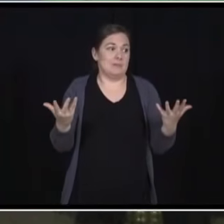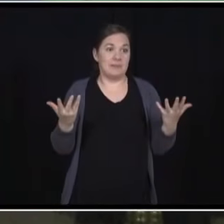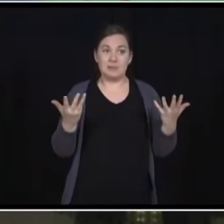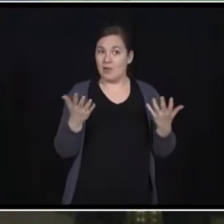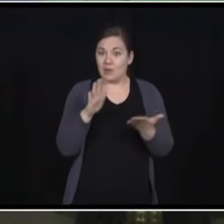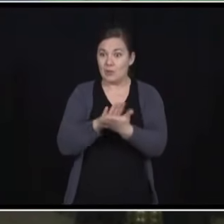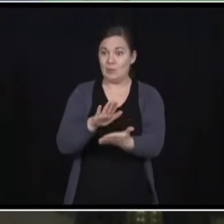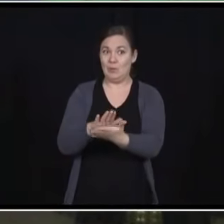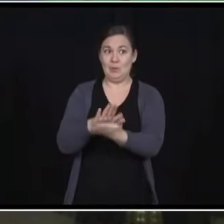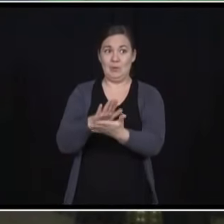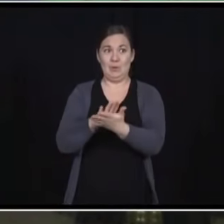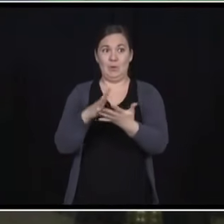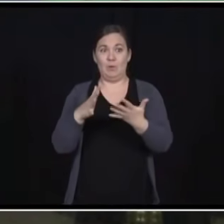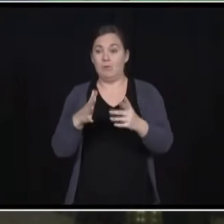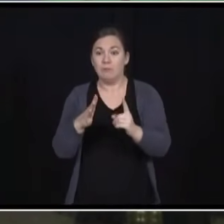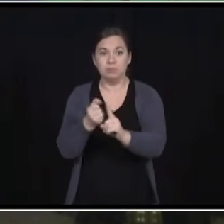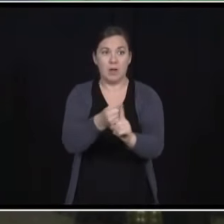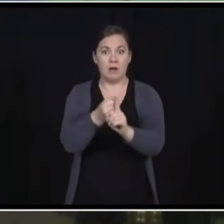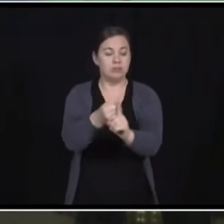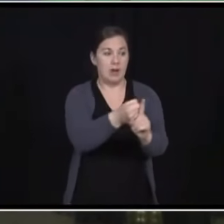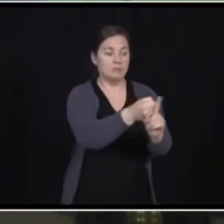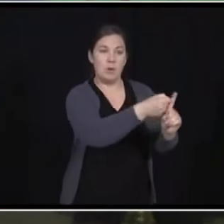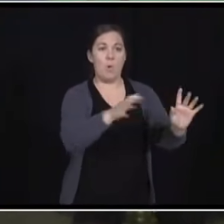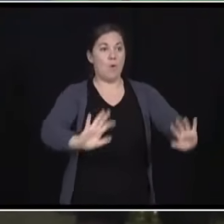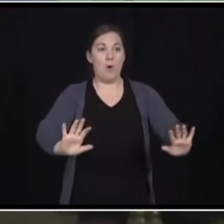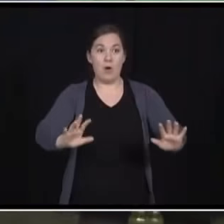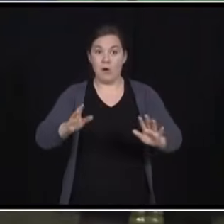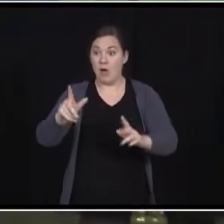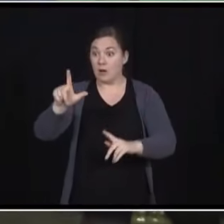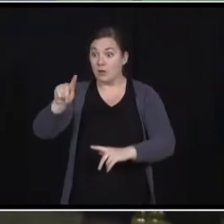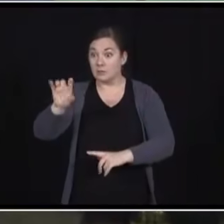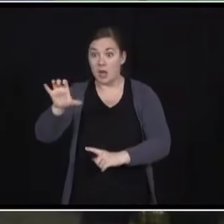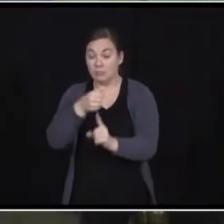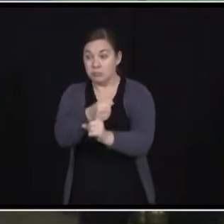at massive, massive risk of spread of our schools, spread of our long-term care.